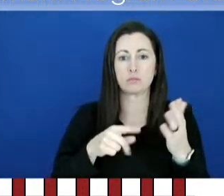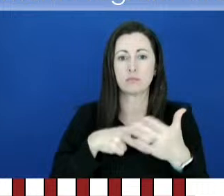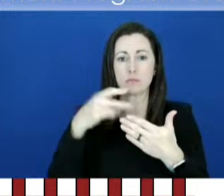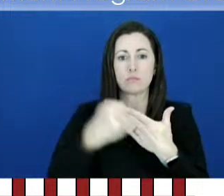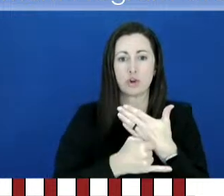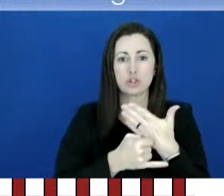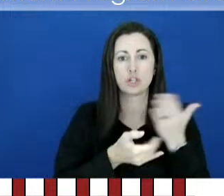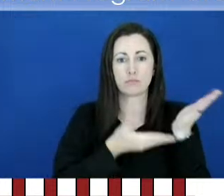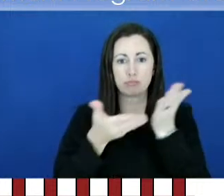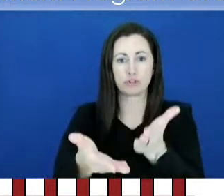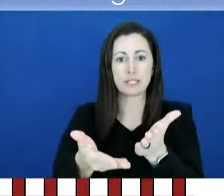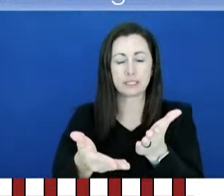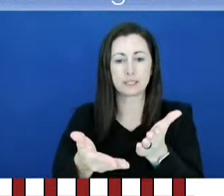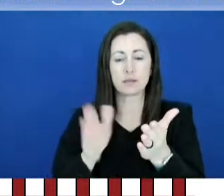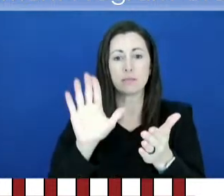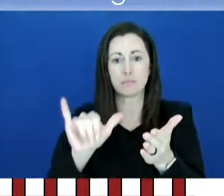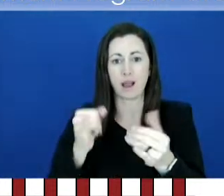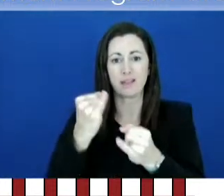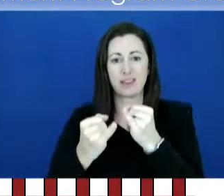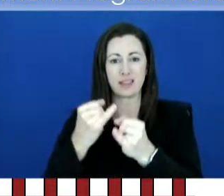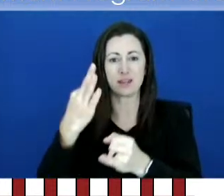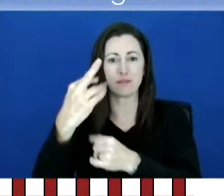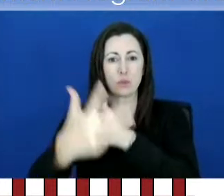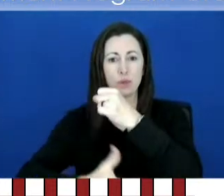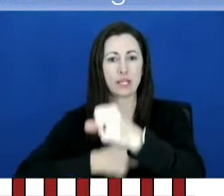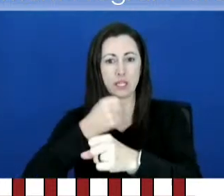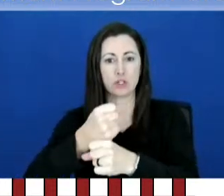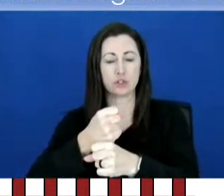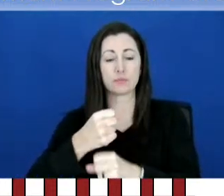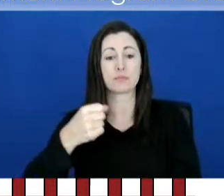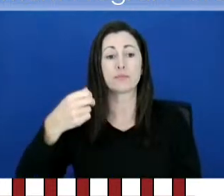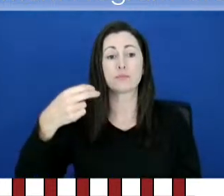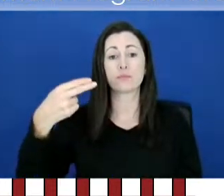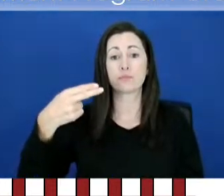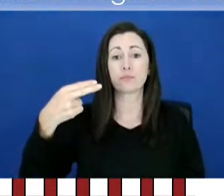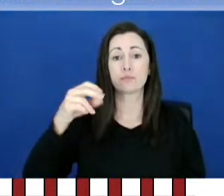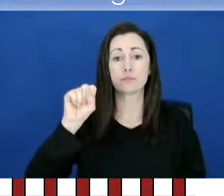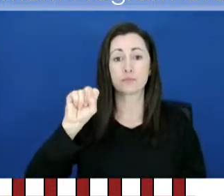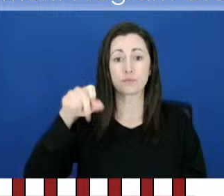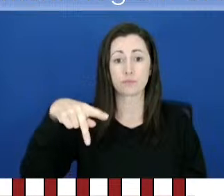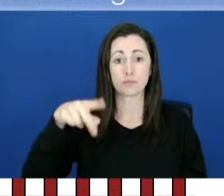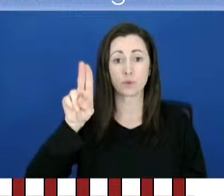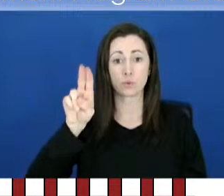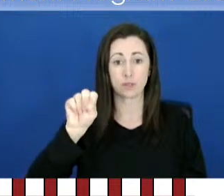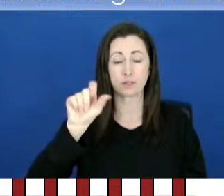AN ADDITIONAL 23 JOBS ABOVE AND